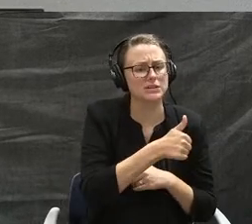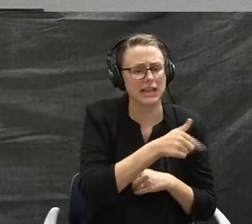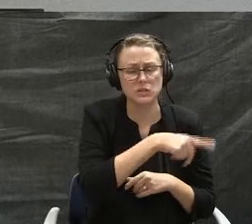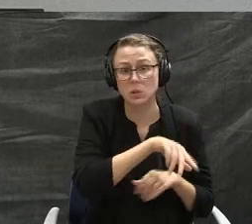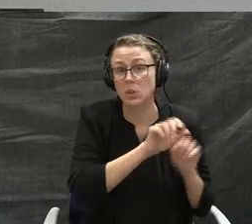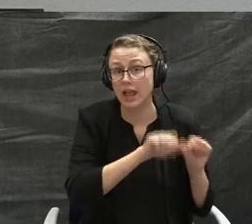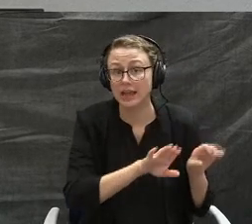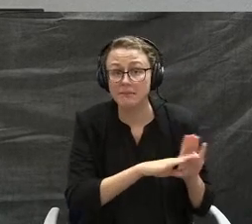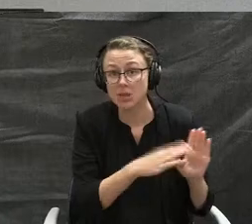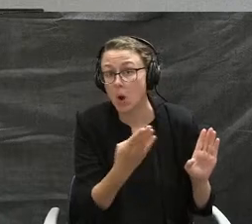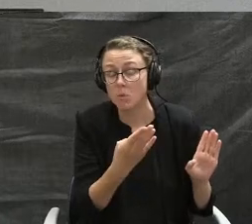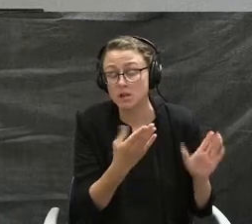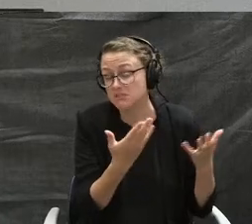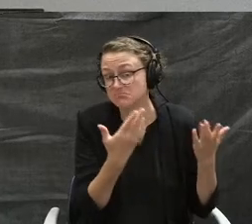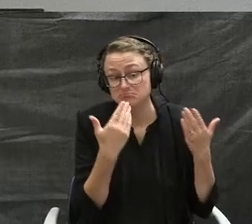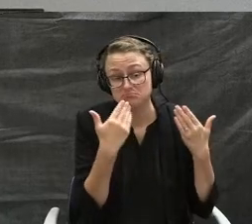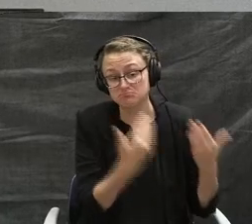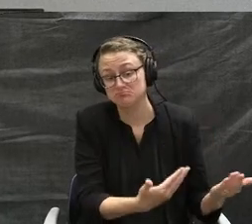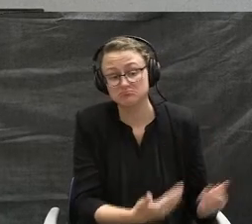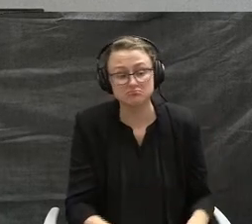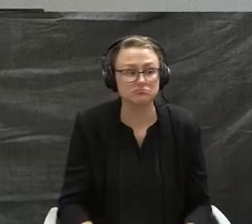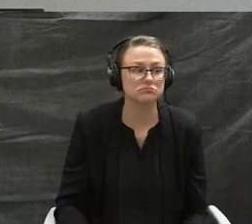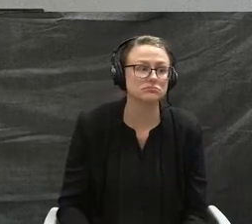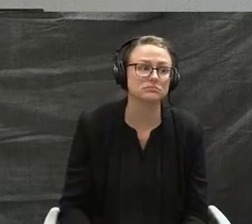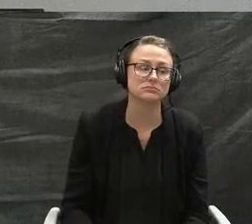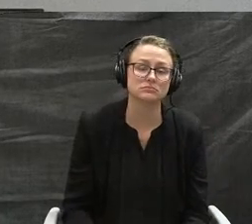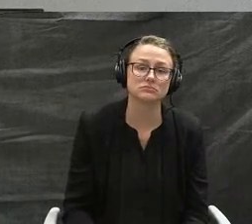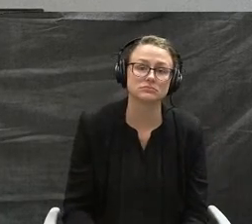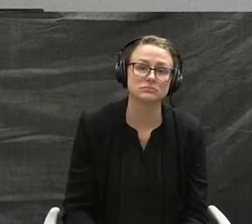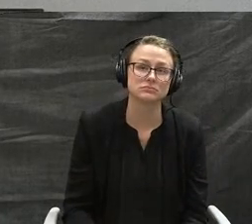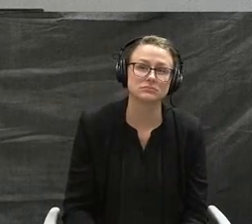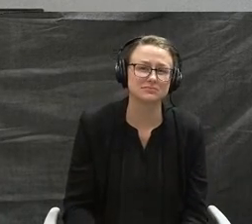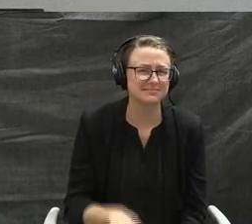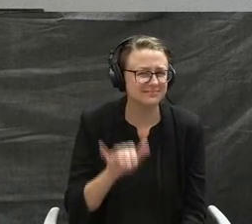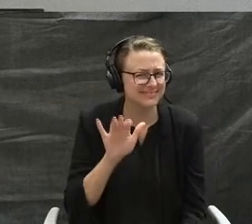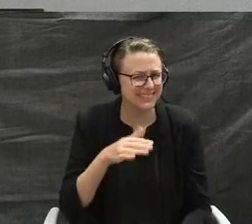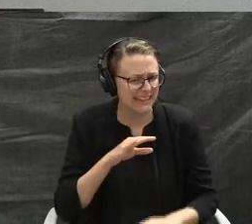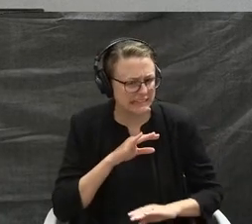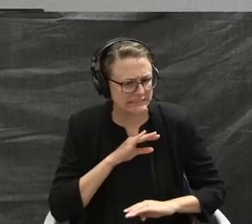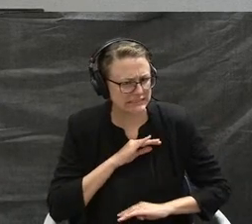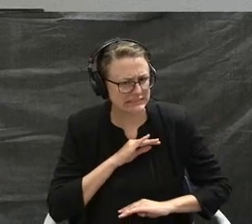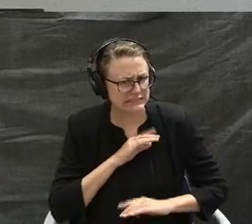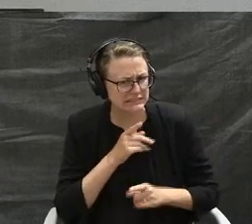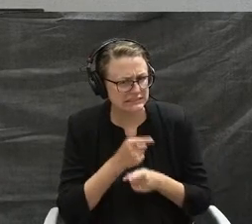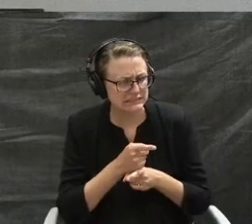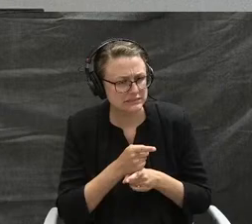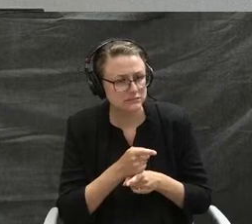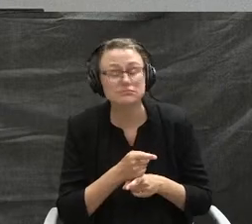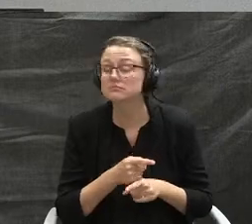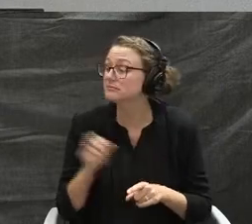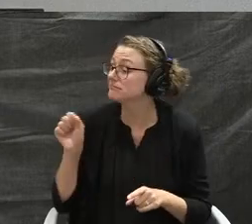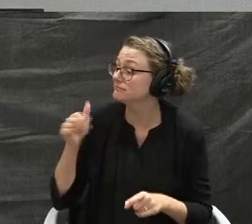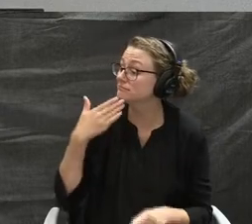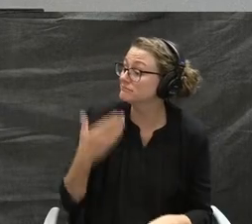want to. Is that pretty much what you wanted? Yes, thank you.